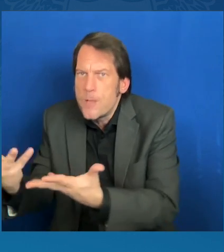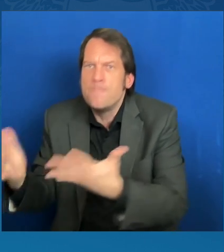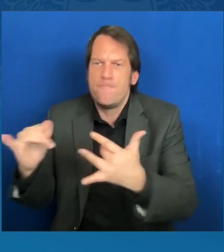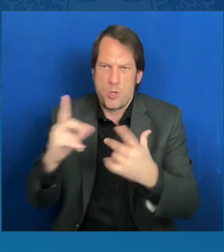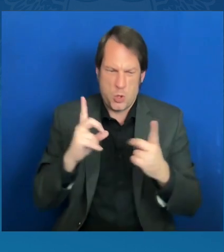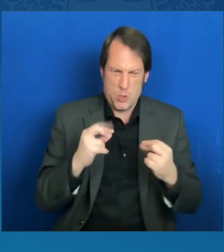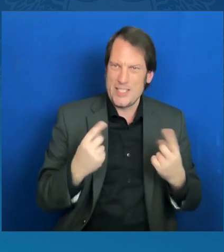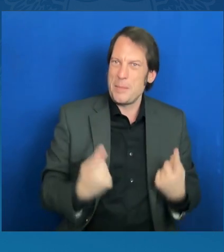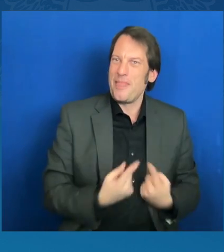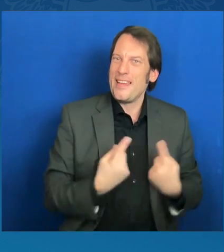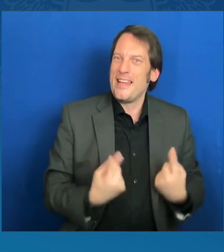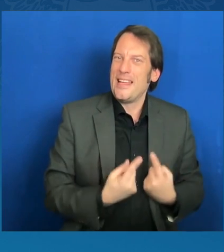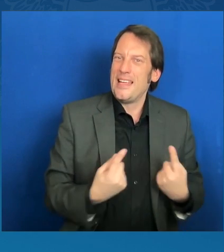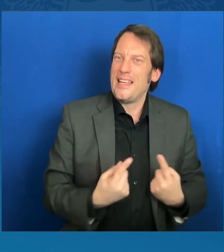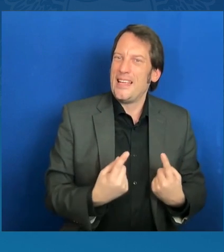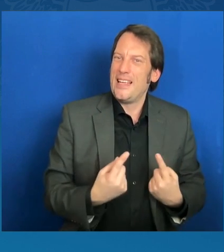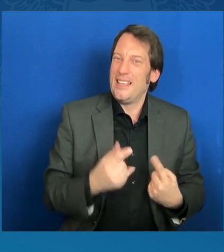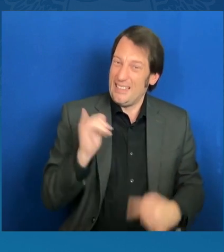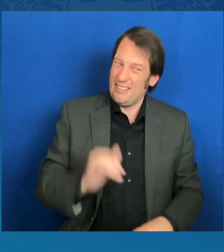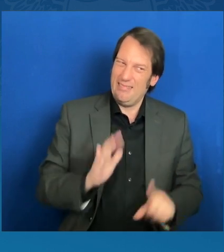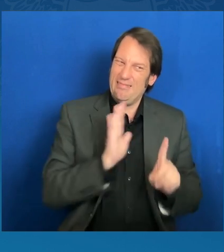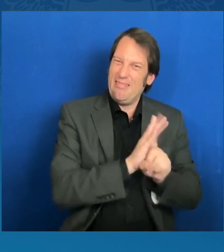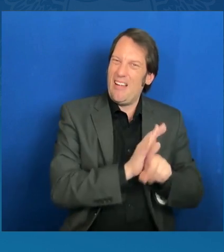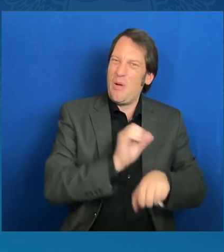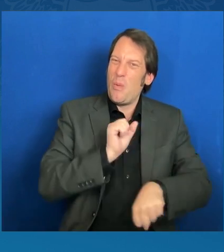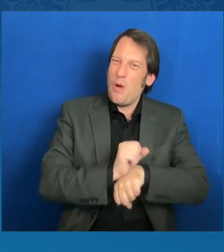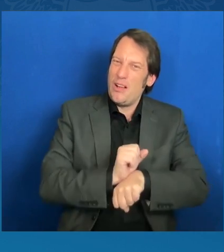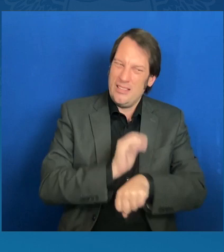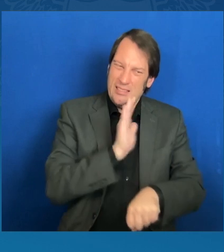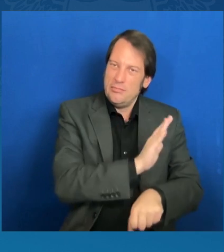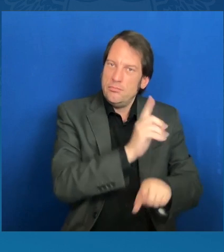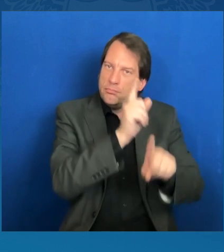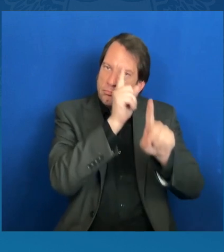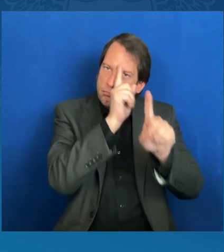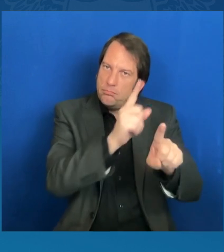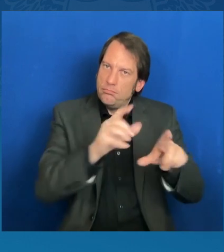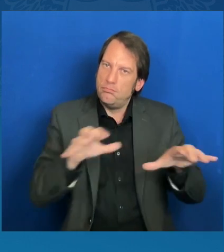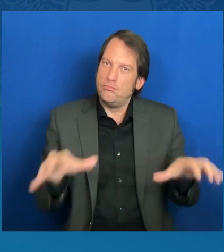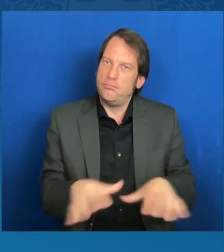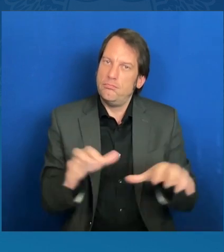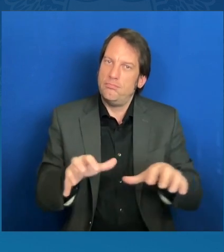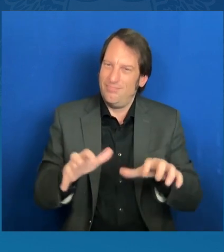to uplift the condition of other people. And that's how -- who you are.